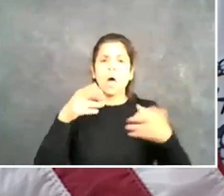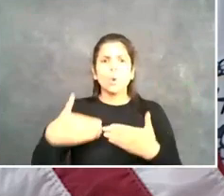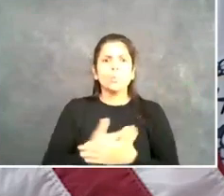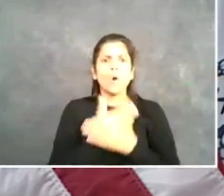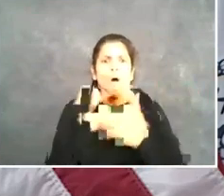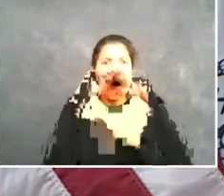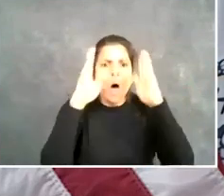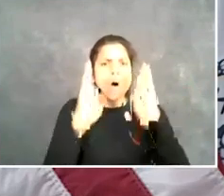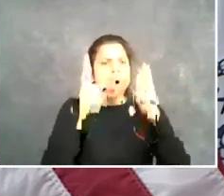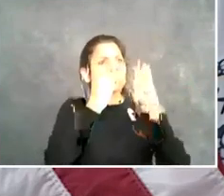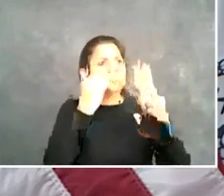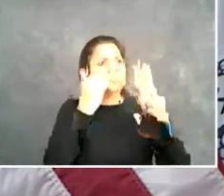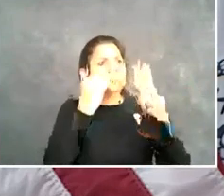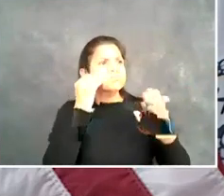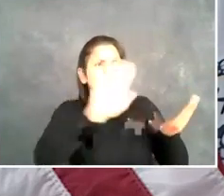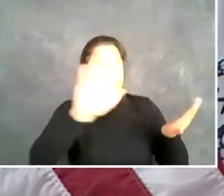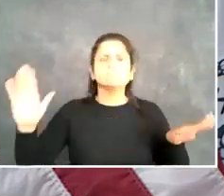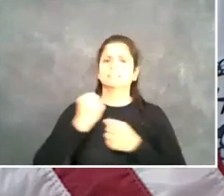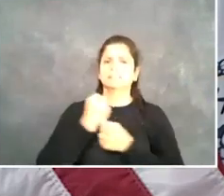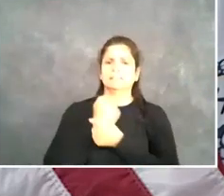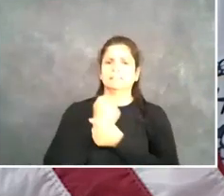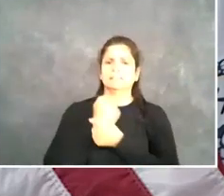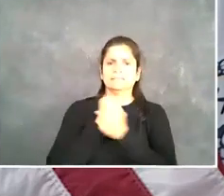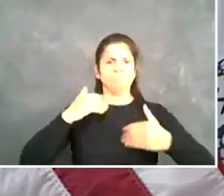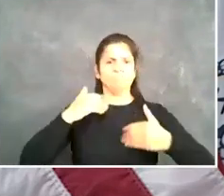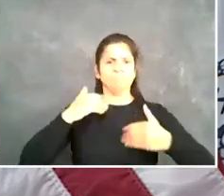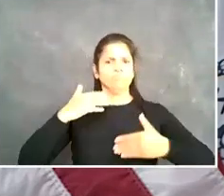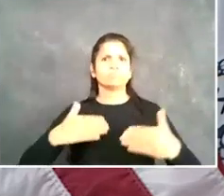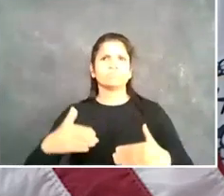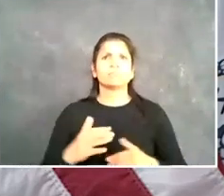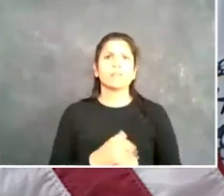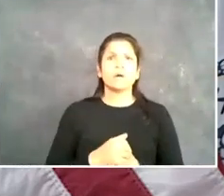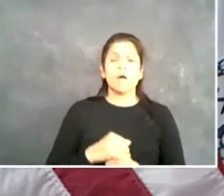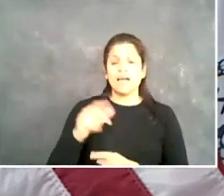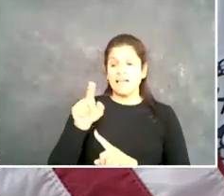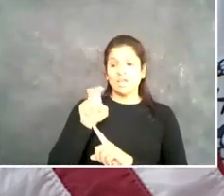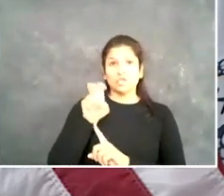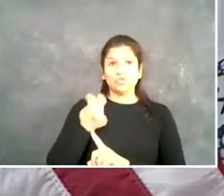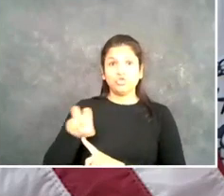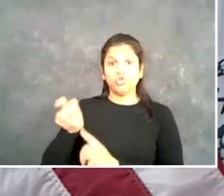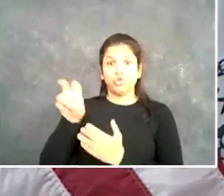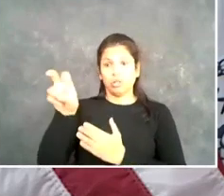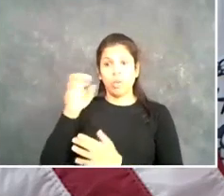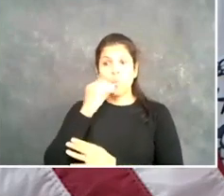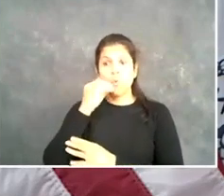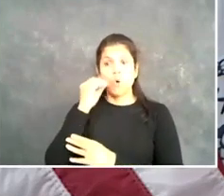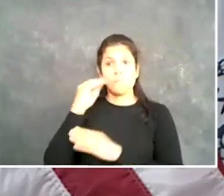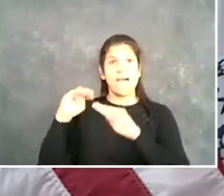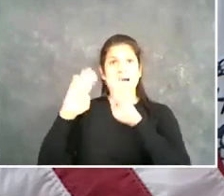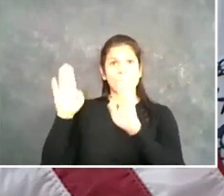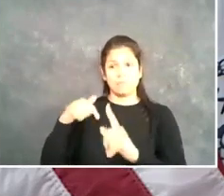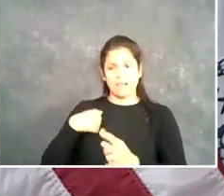IF WE GET THE SUPPORT OF THE MTA, WE'LL PAY THE COST TO GET HOMELESS FOLK OUT OF SUBWAY IN